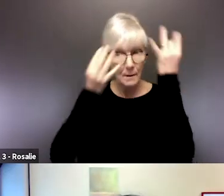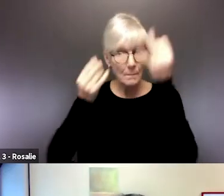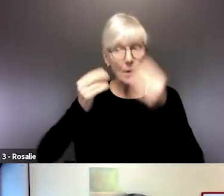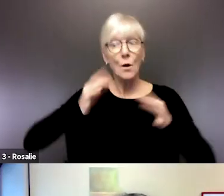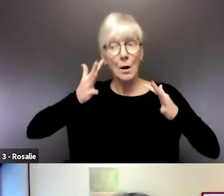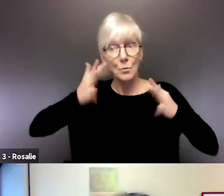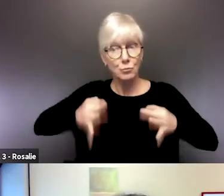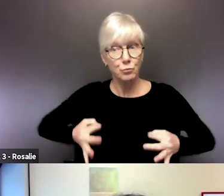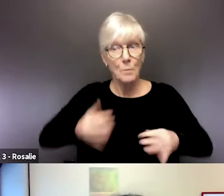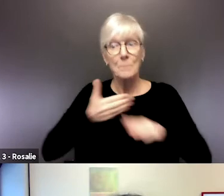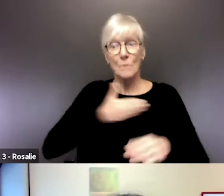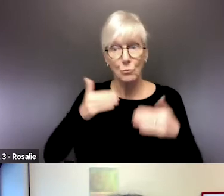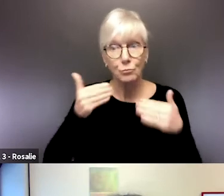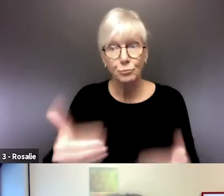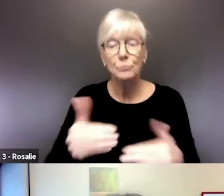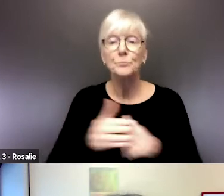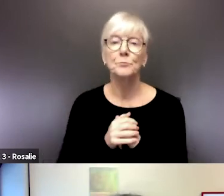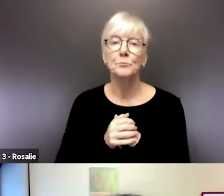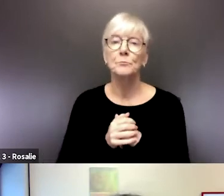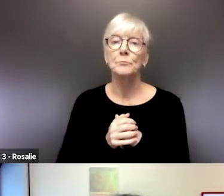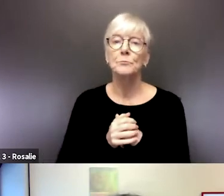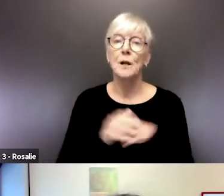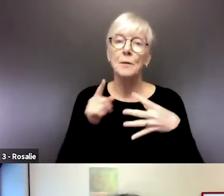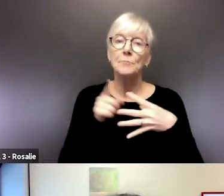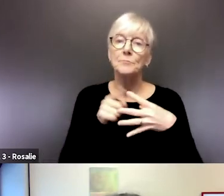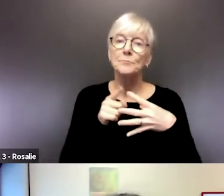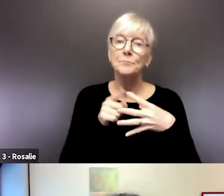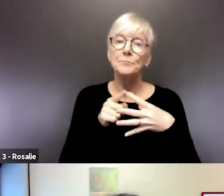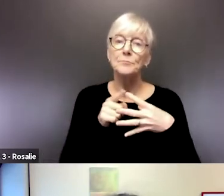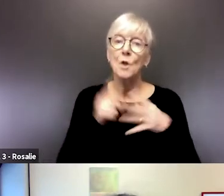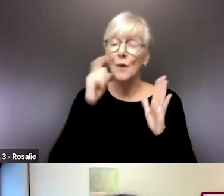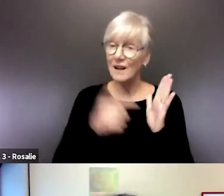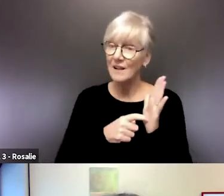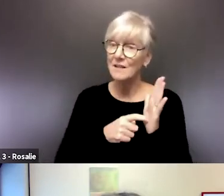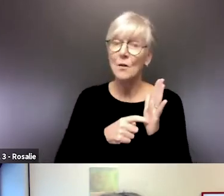process. These different aspects include the recognition of central role of work on